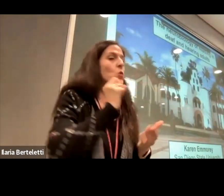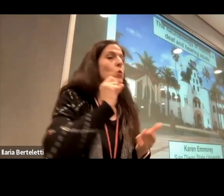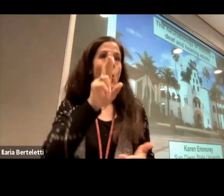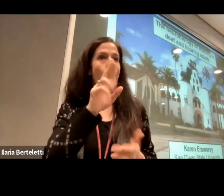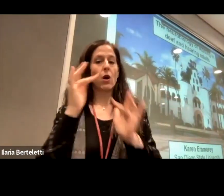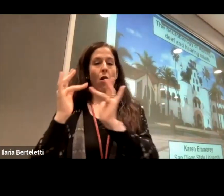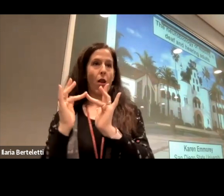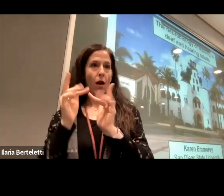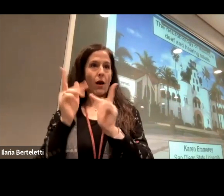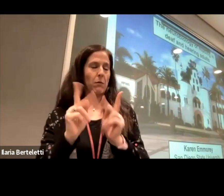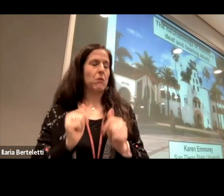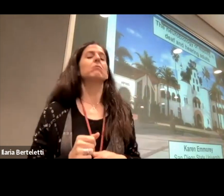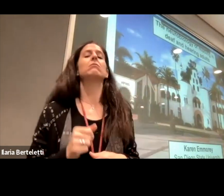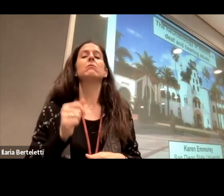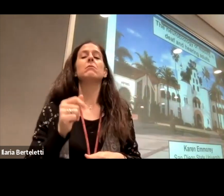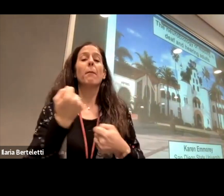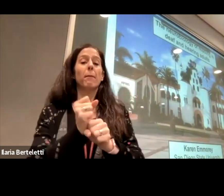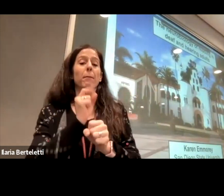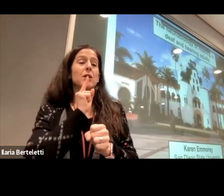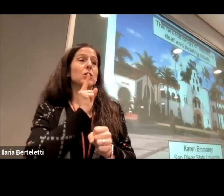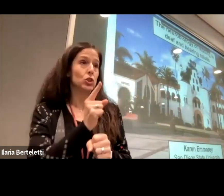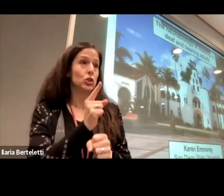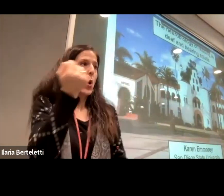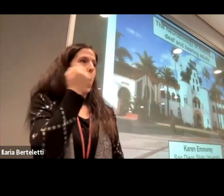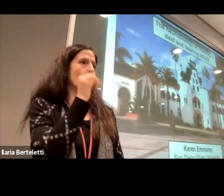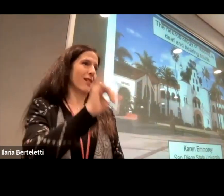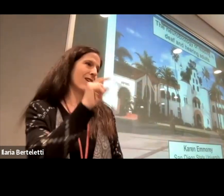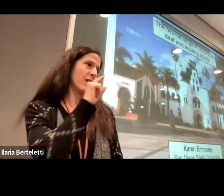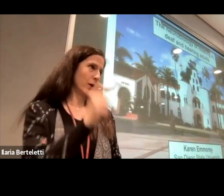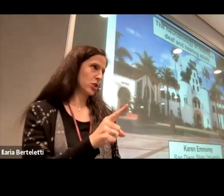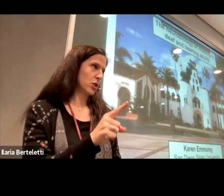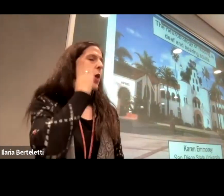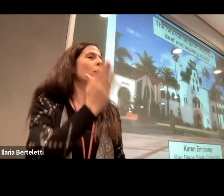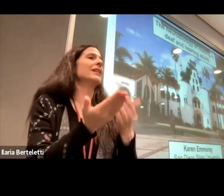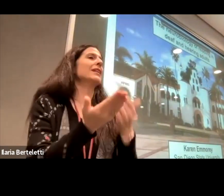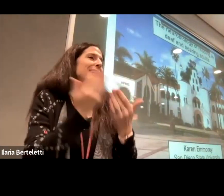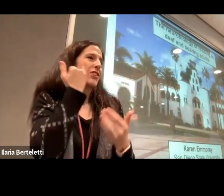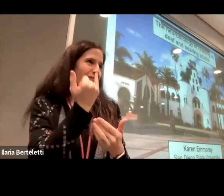all their questions for the end of the talk to allow the